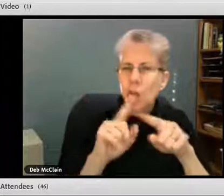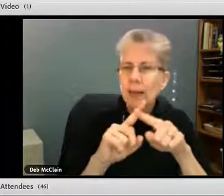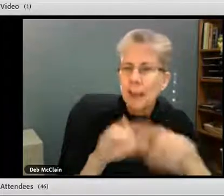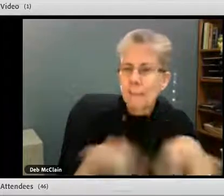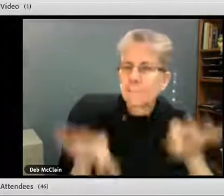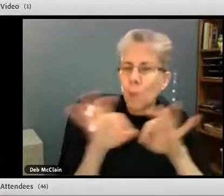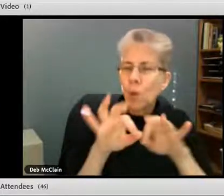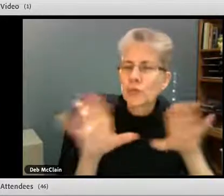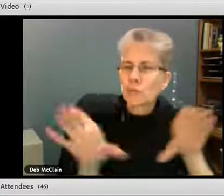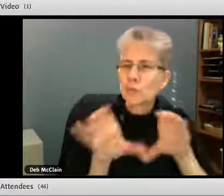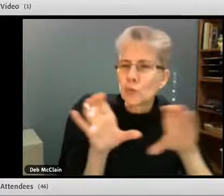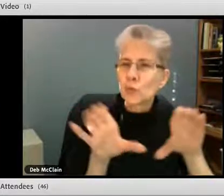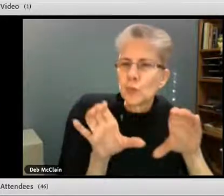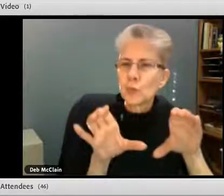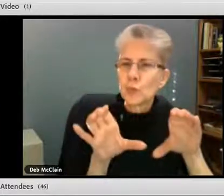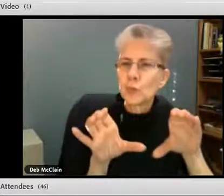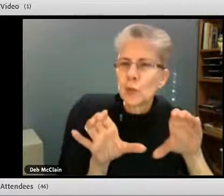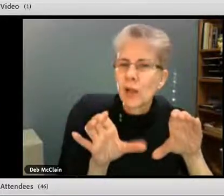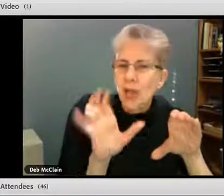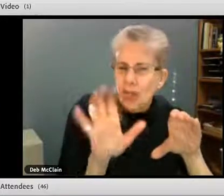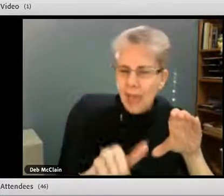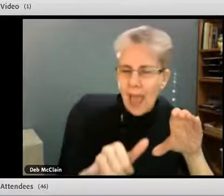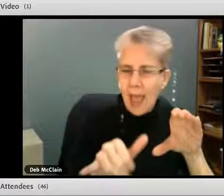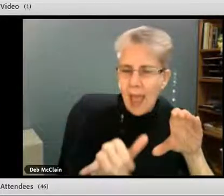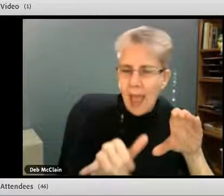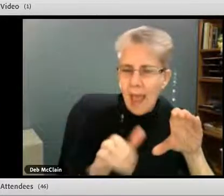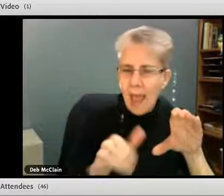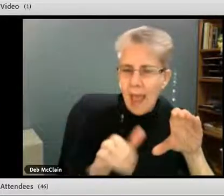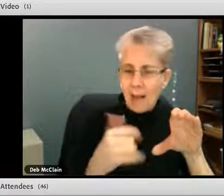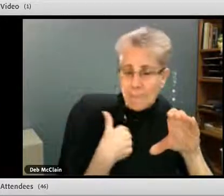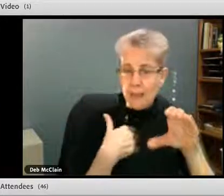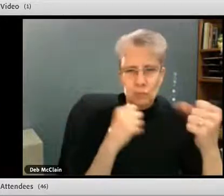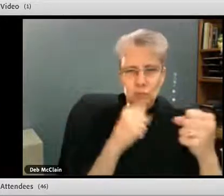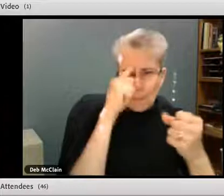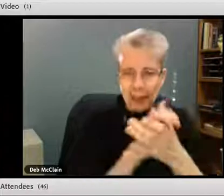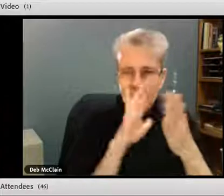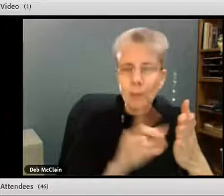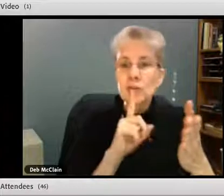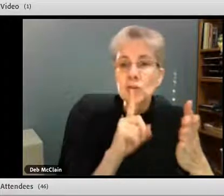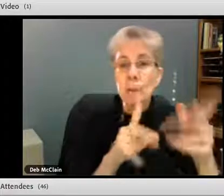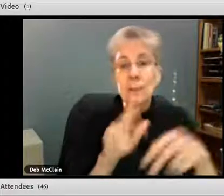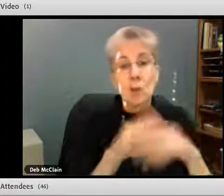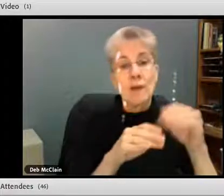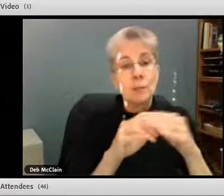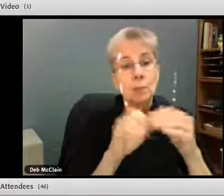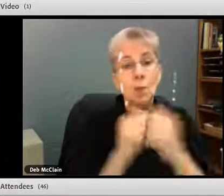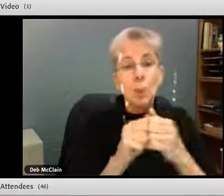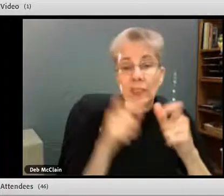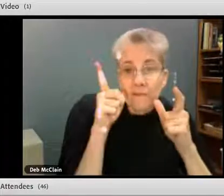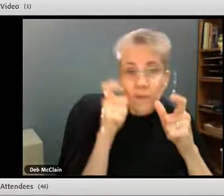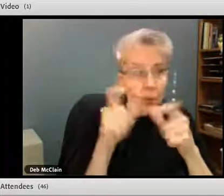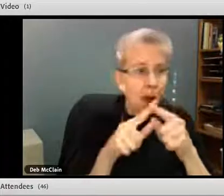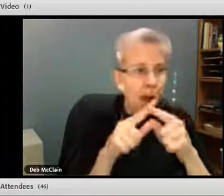You know, I am a firm believer in also making sure people are comfortable with the photo. I'm not gonna post a photo on any social media